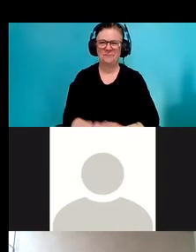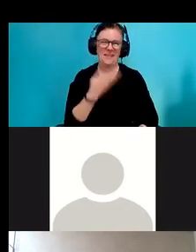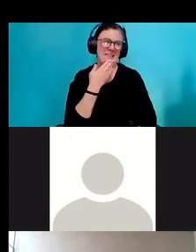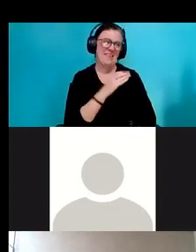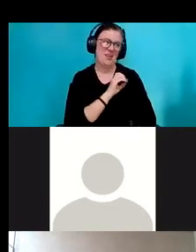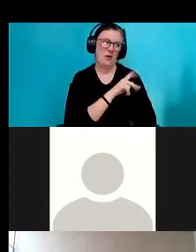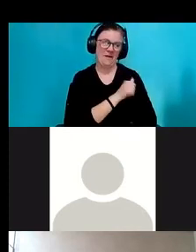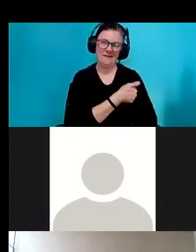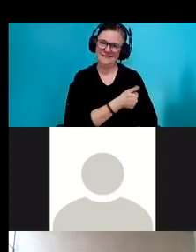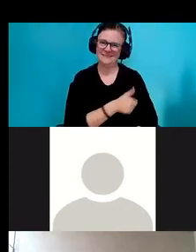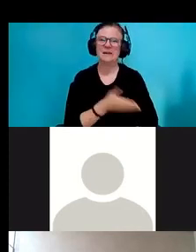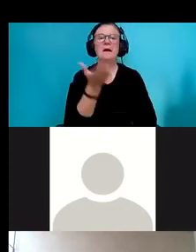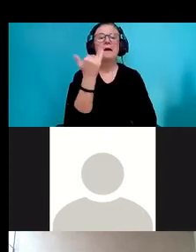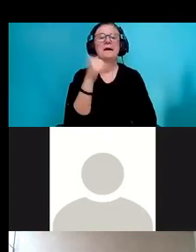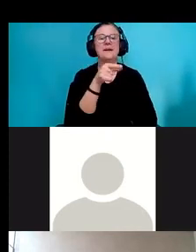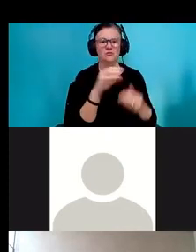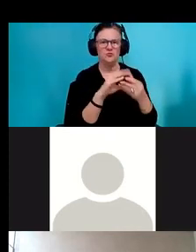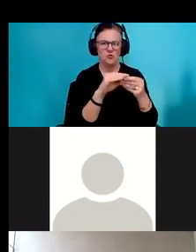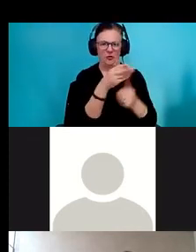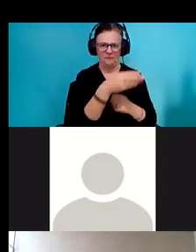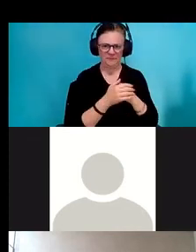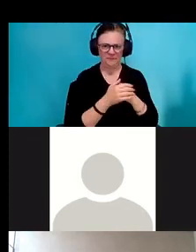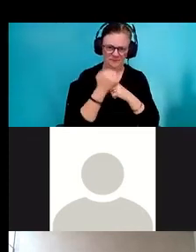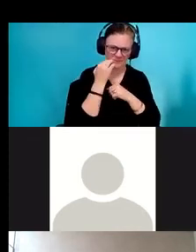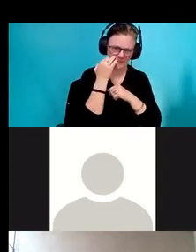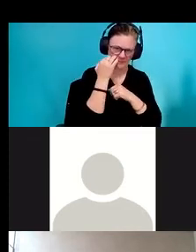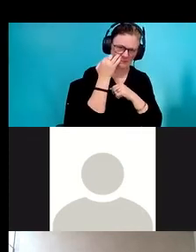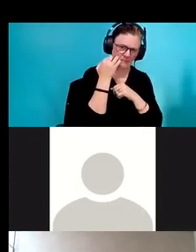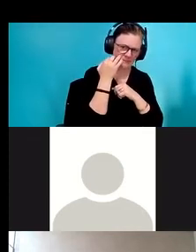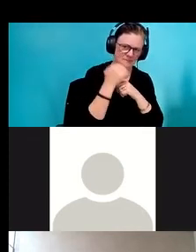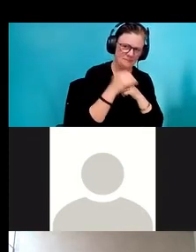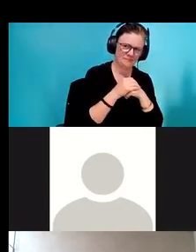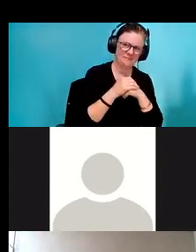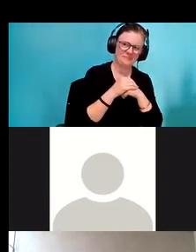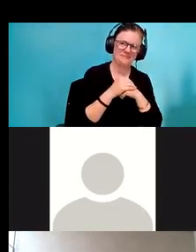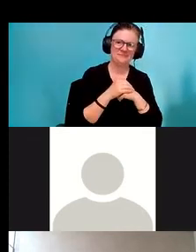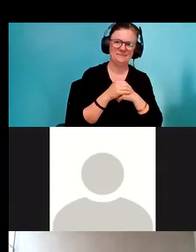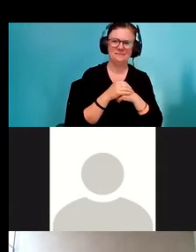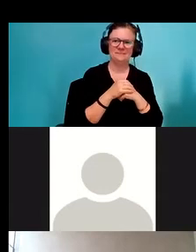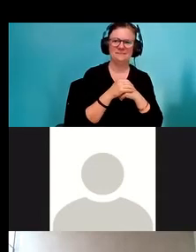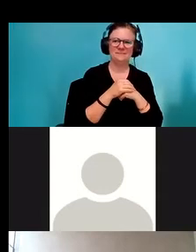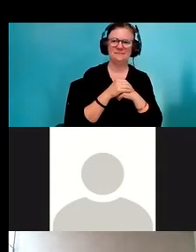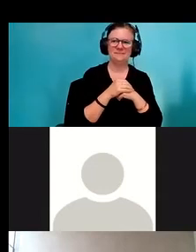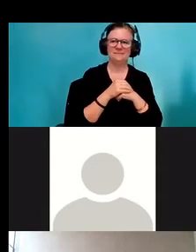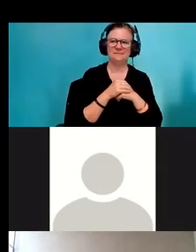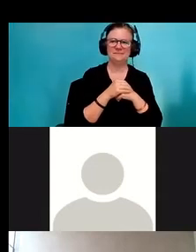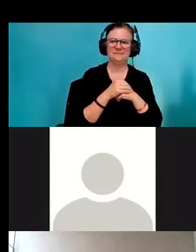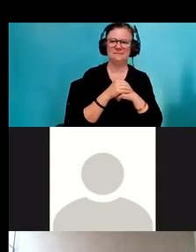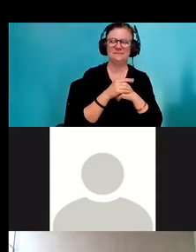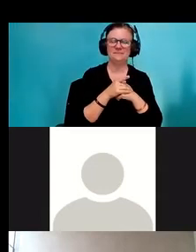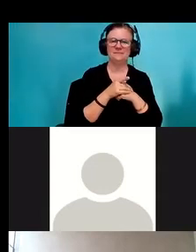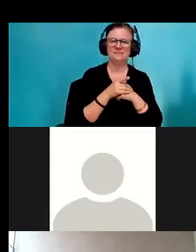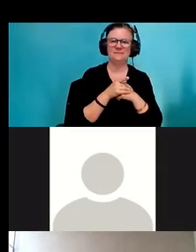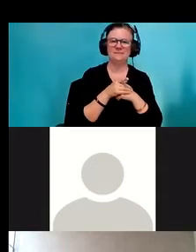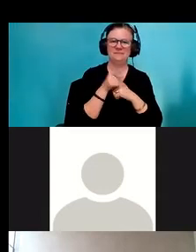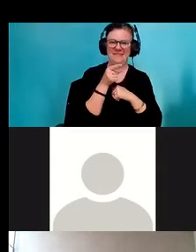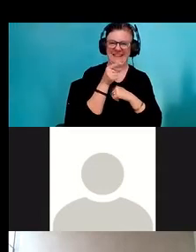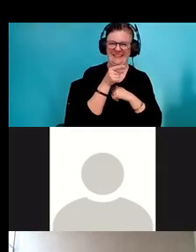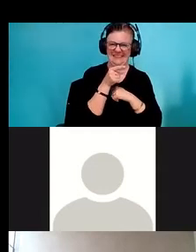Here is another example we want to share with you. And the focus of this example here